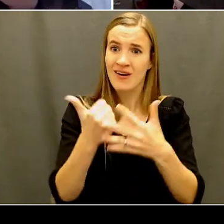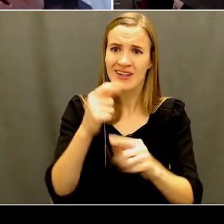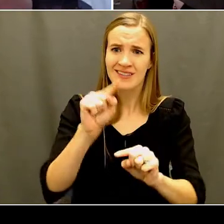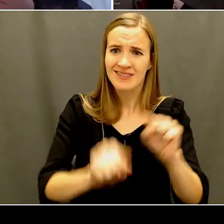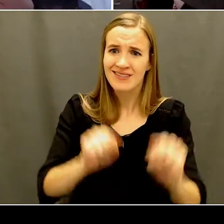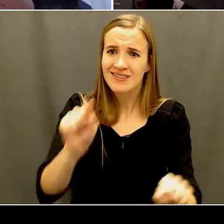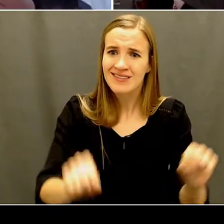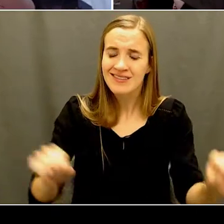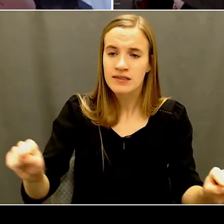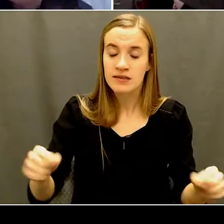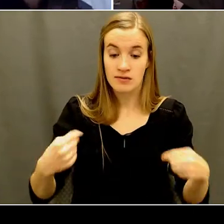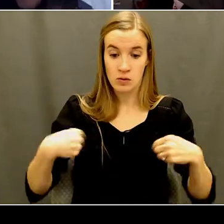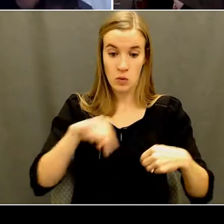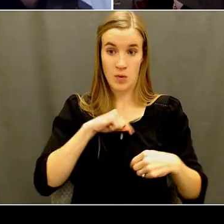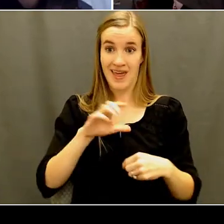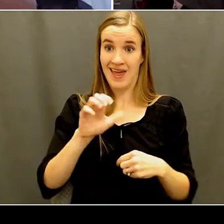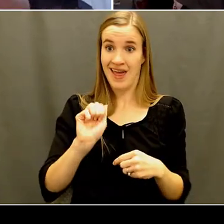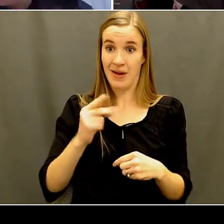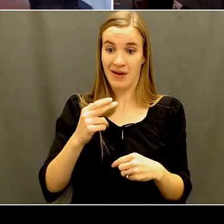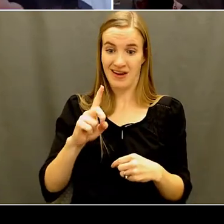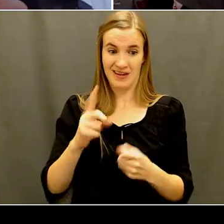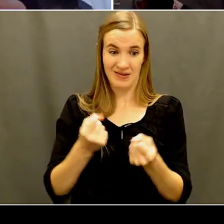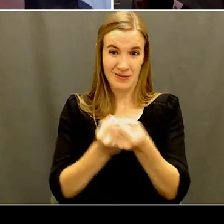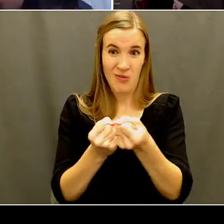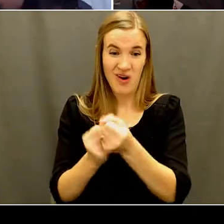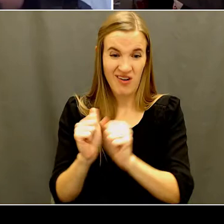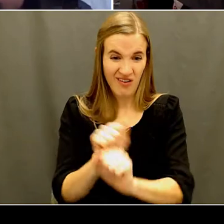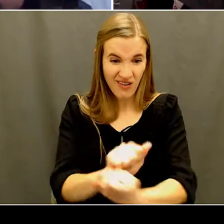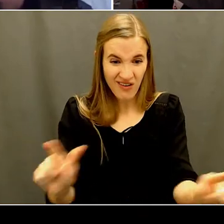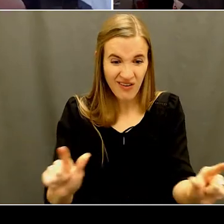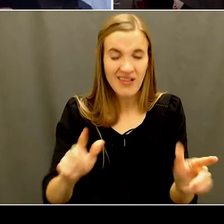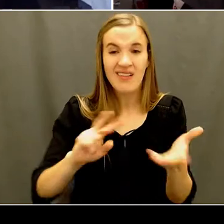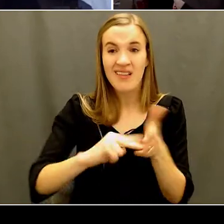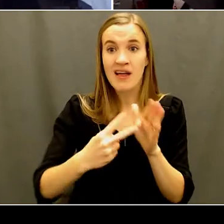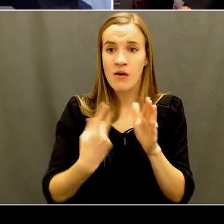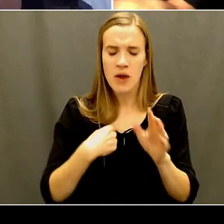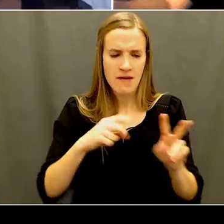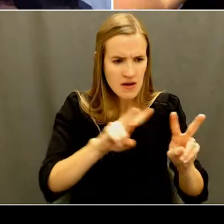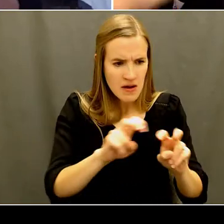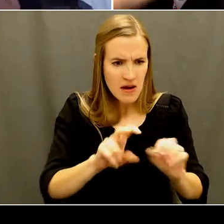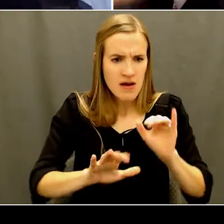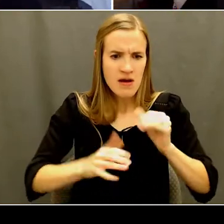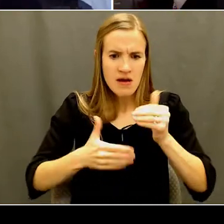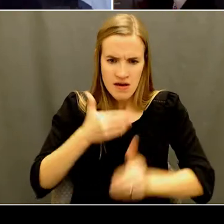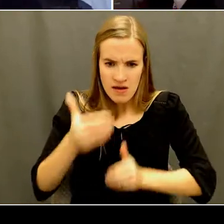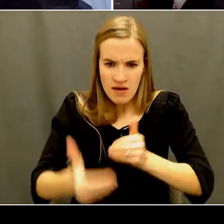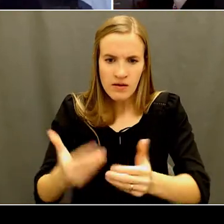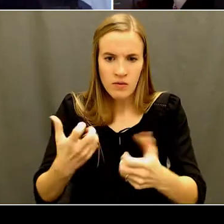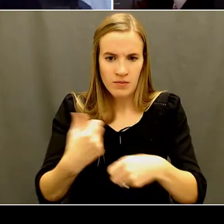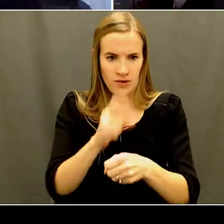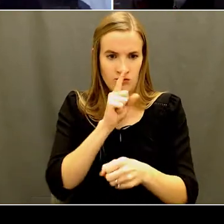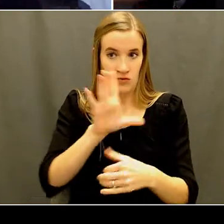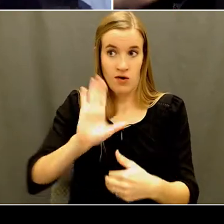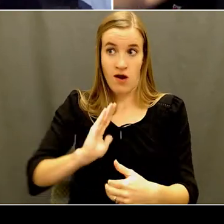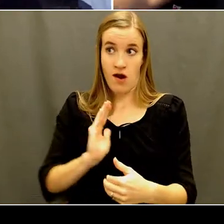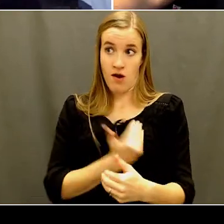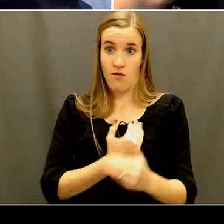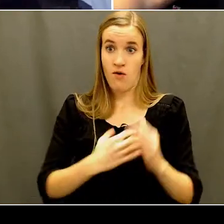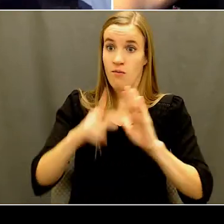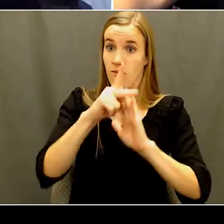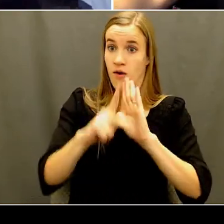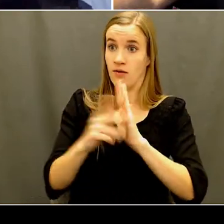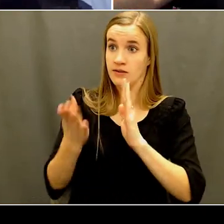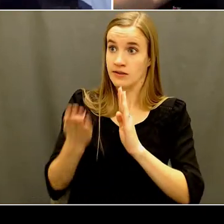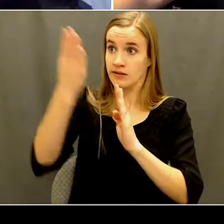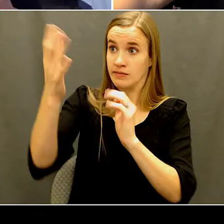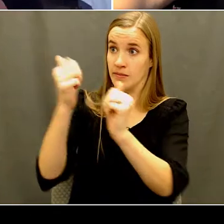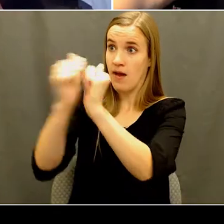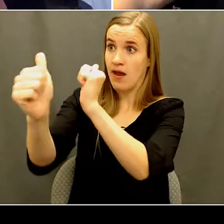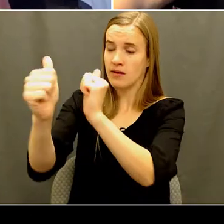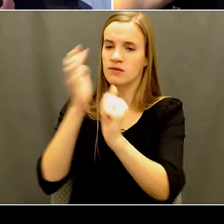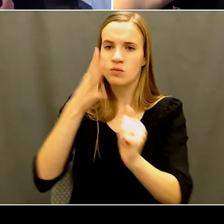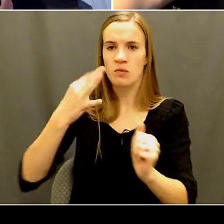all of that and push for outcomes that will benefit everyone. The other piece